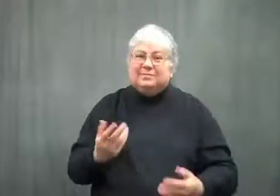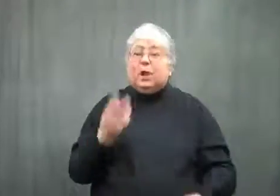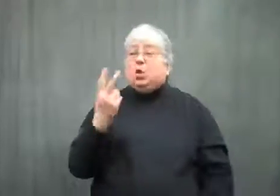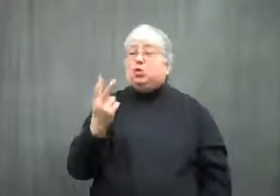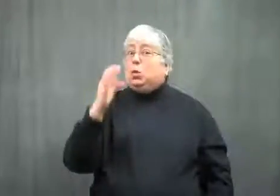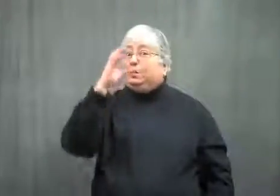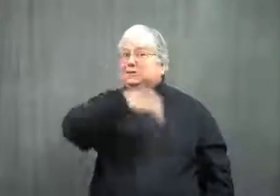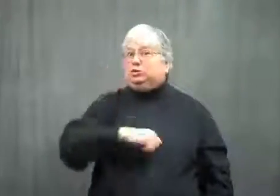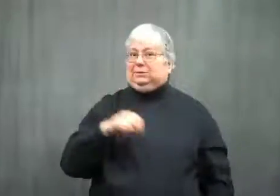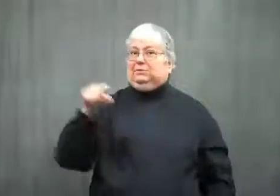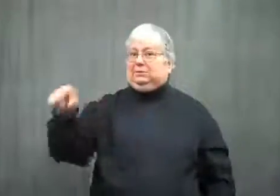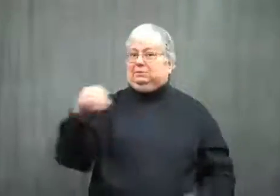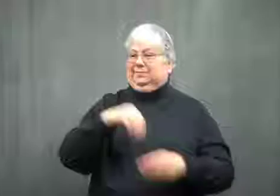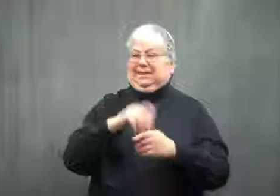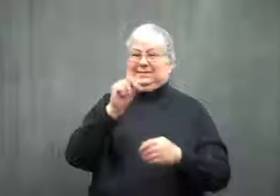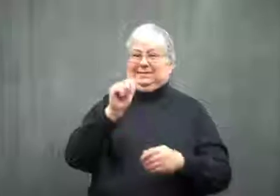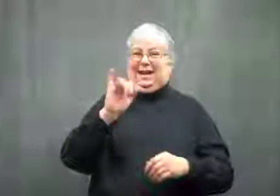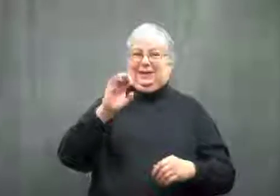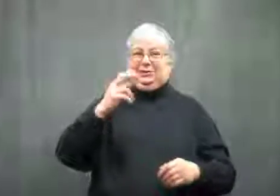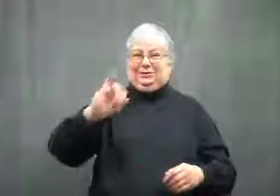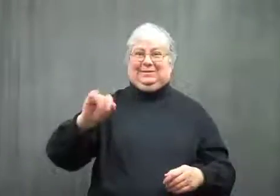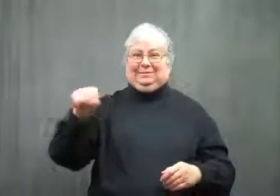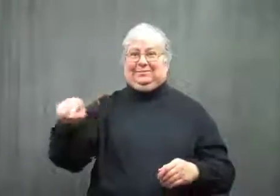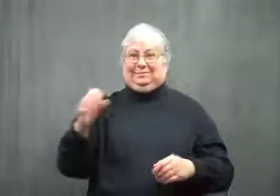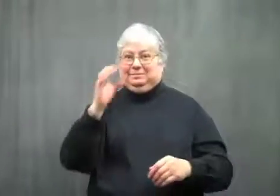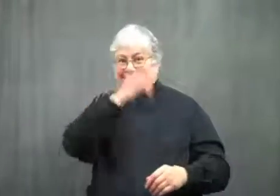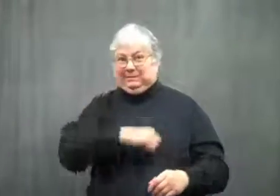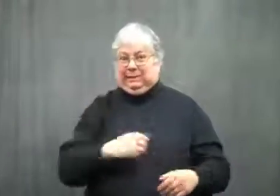Two people are missing there at the Daiichi plant.